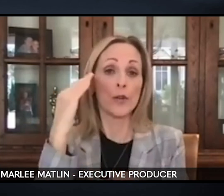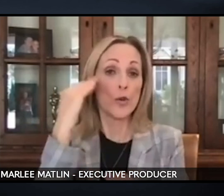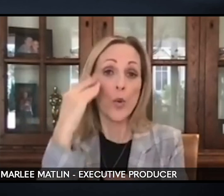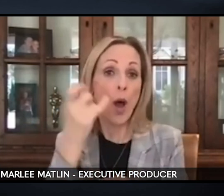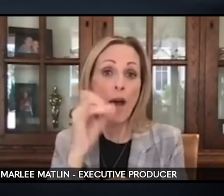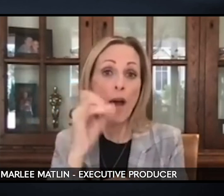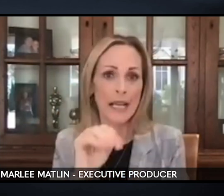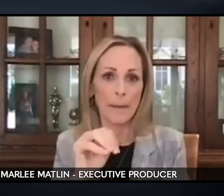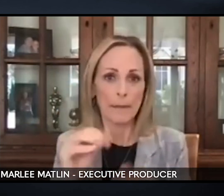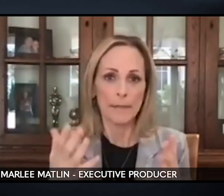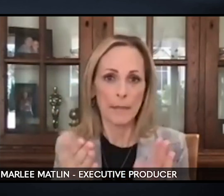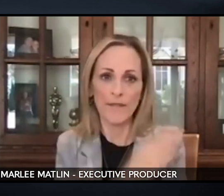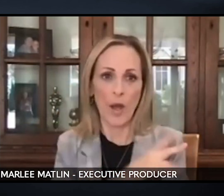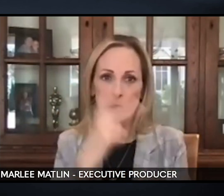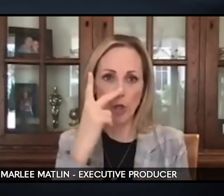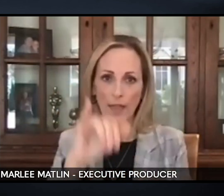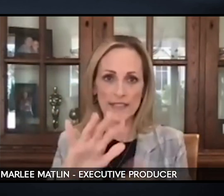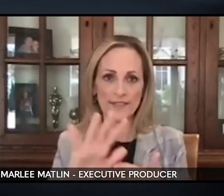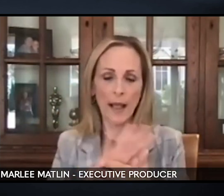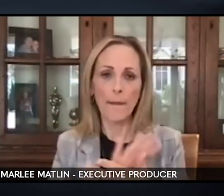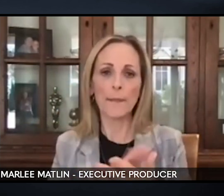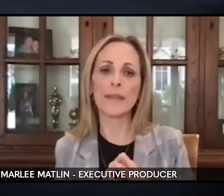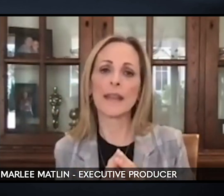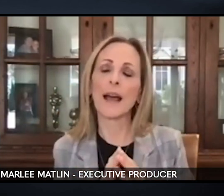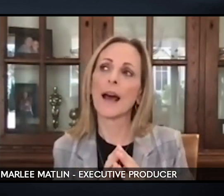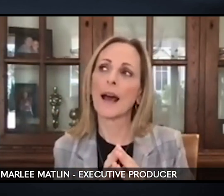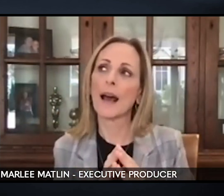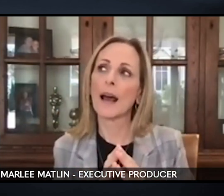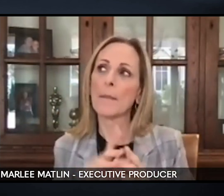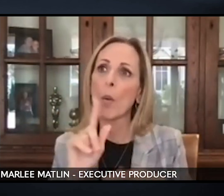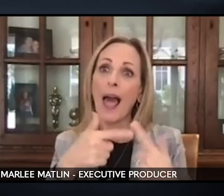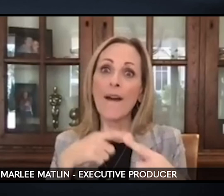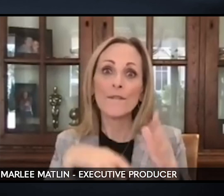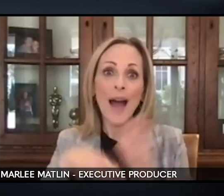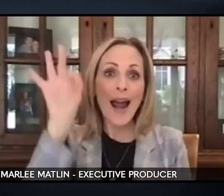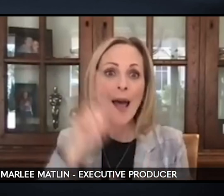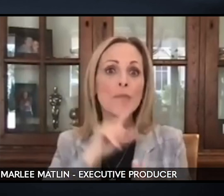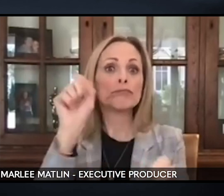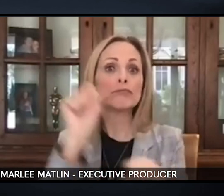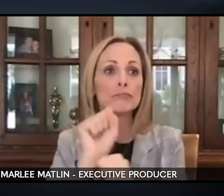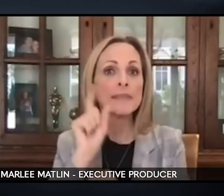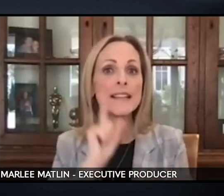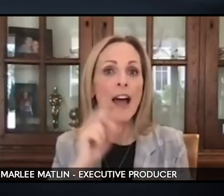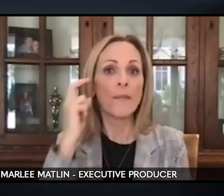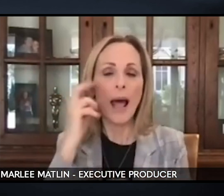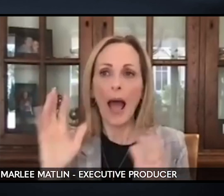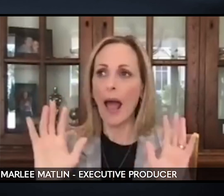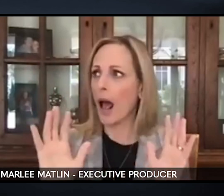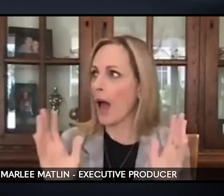before this film, I didn't know of him. And when I found out that he was